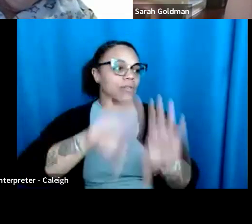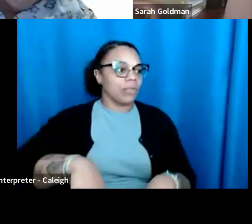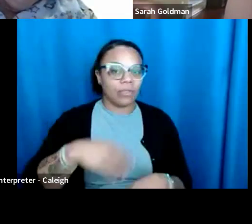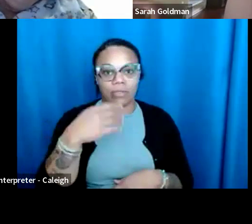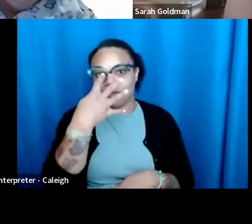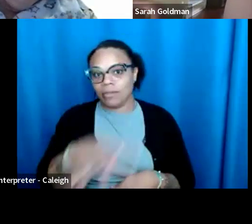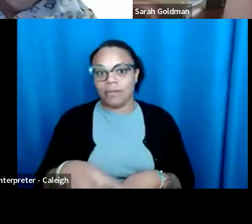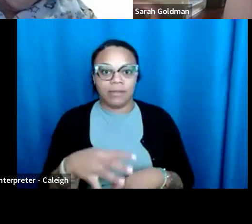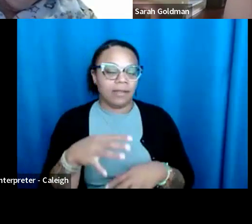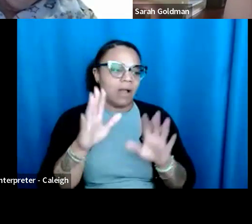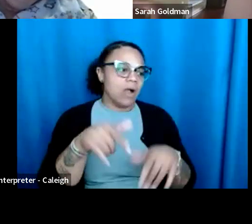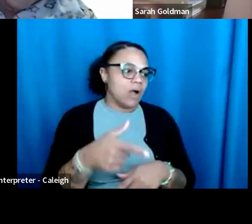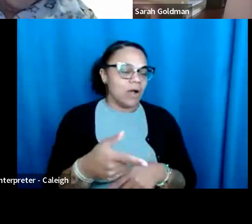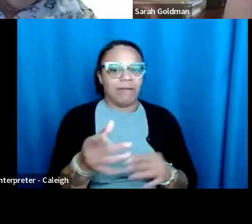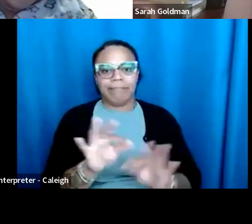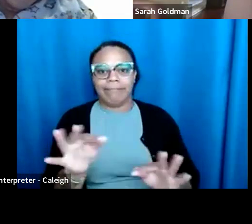oh, they're just a little person with disabilities."